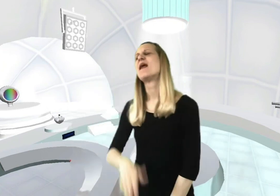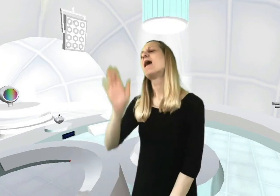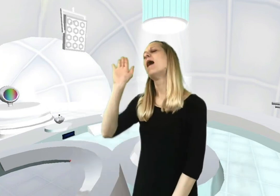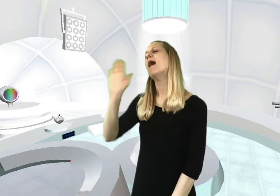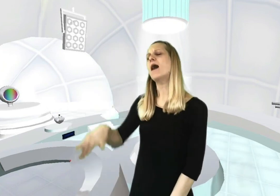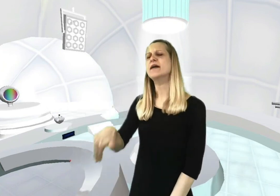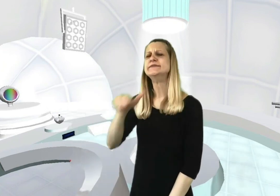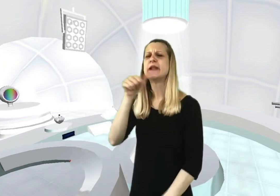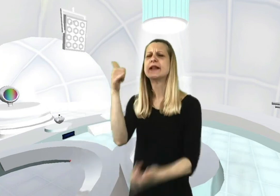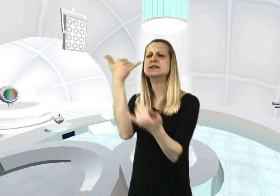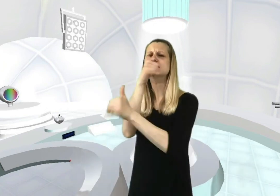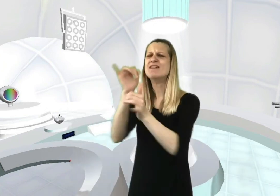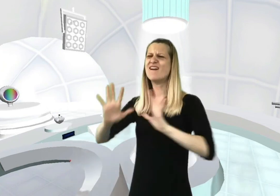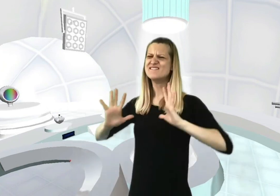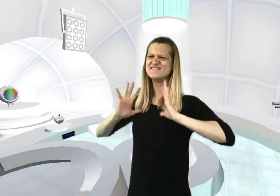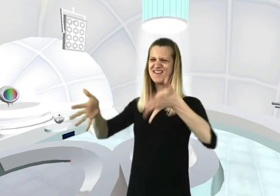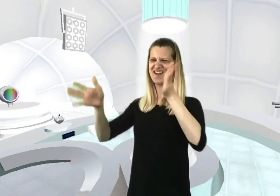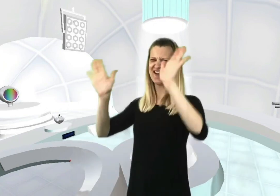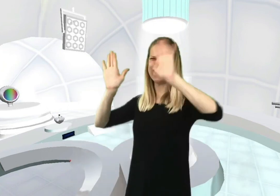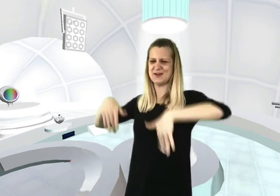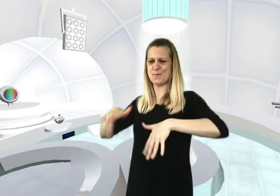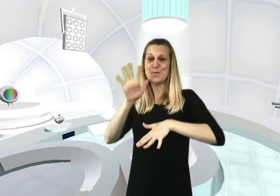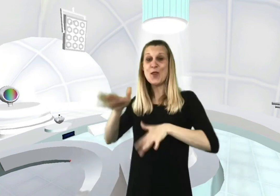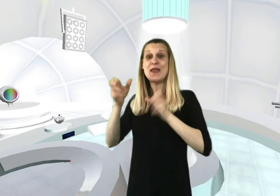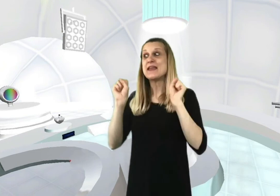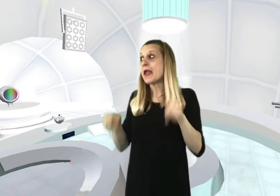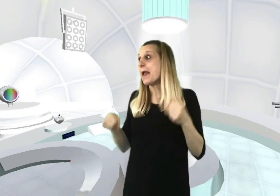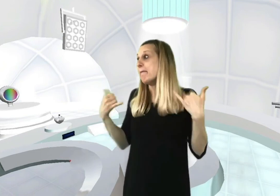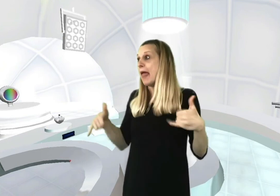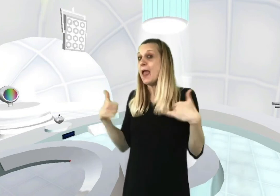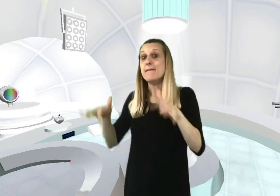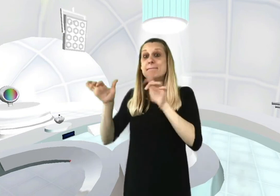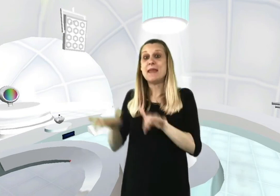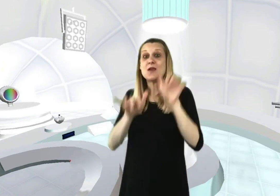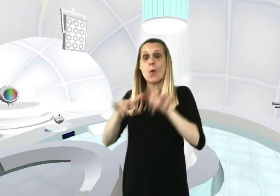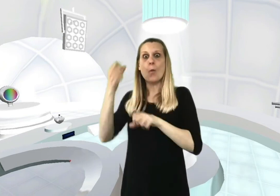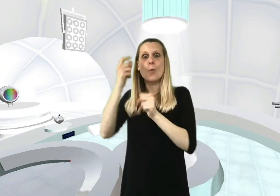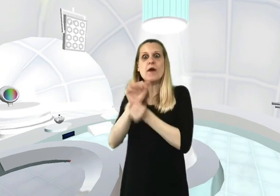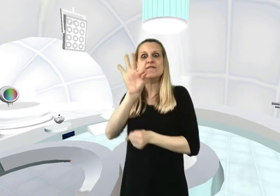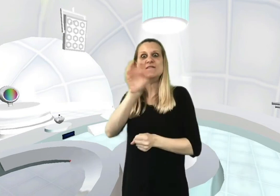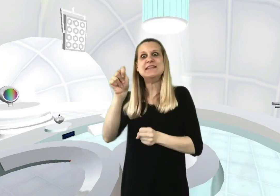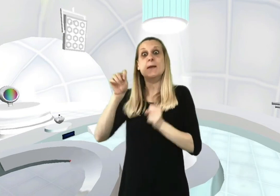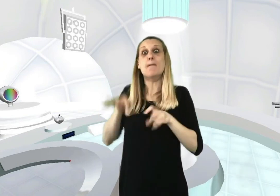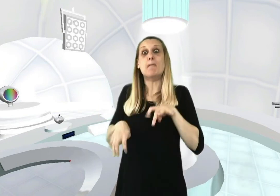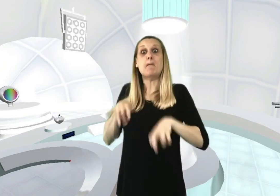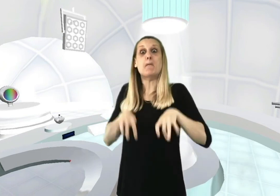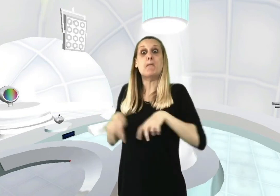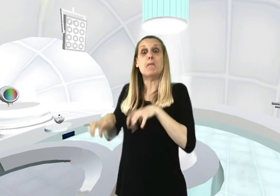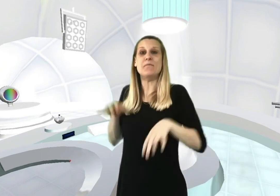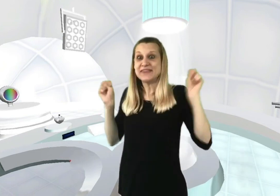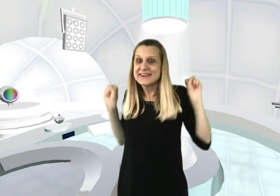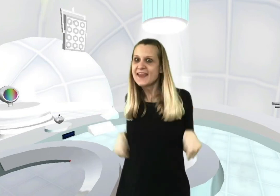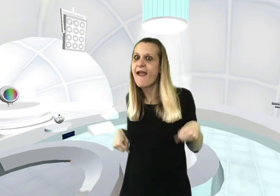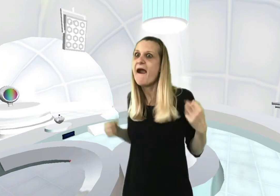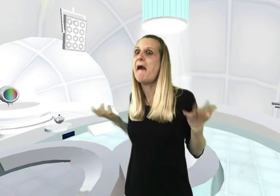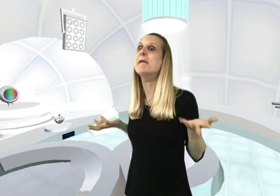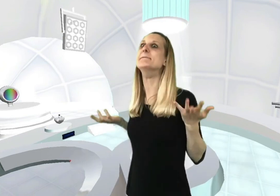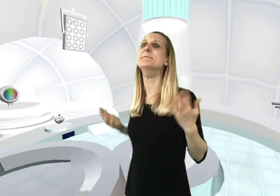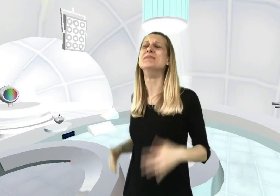"Don’t be silly," said Mr. Wonka. "It’s most useful. He’ll be able to play the piano with his feet."